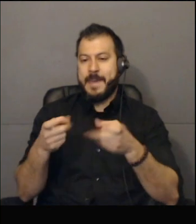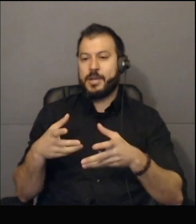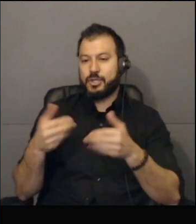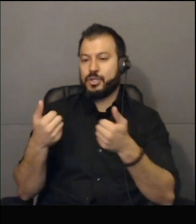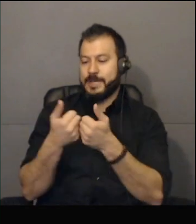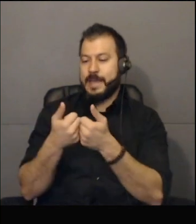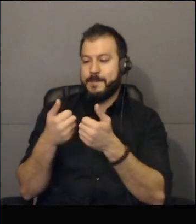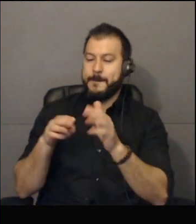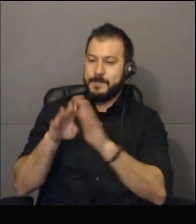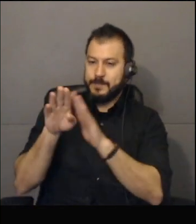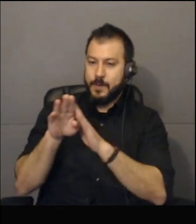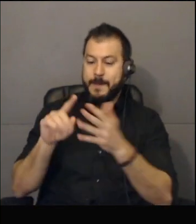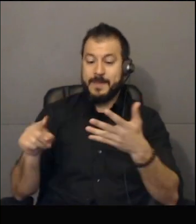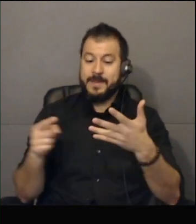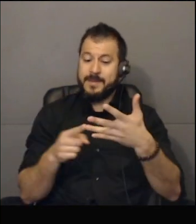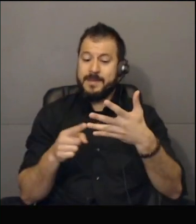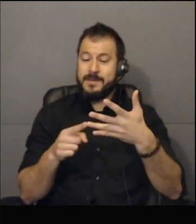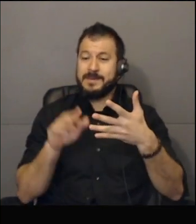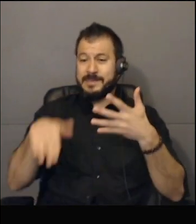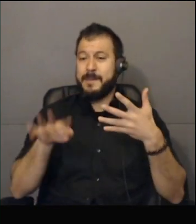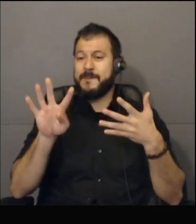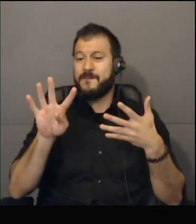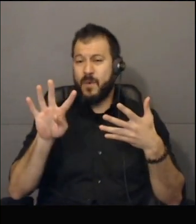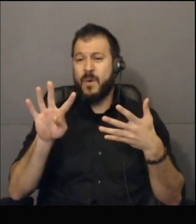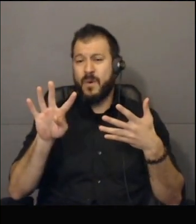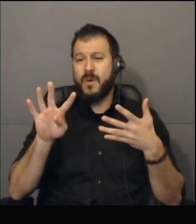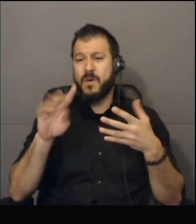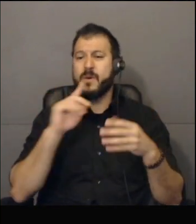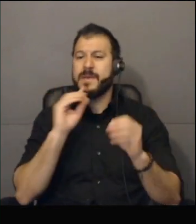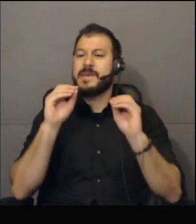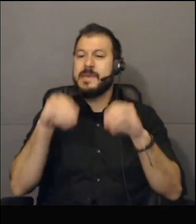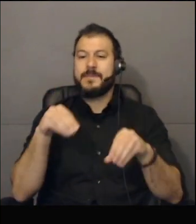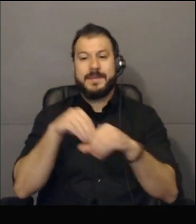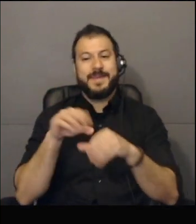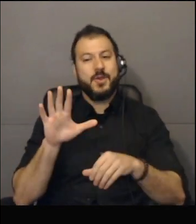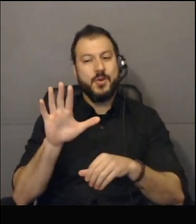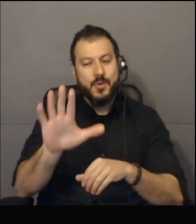Step 4, however, will be implemented in your custom game server logic.